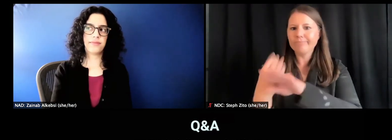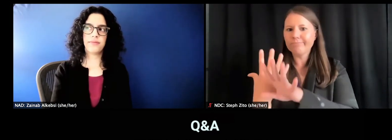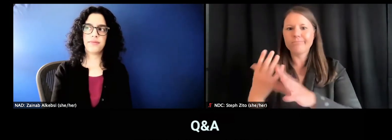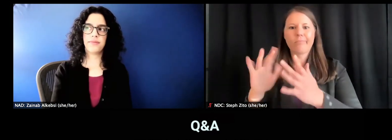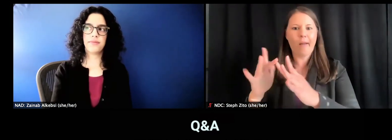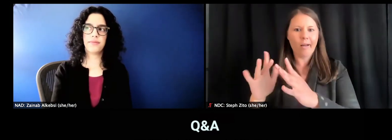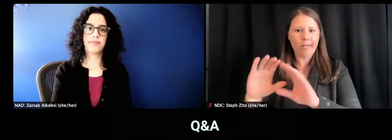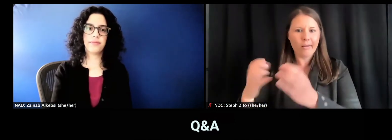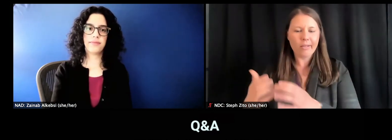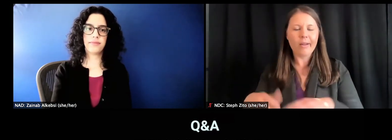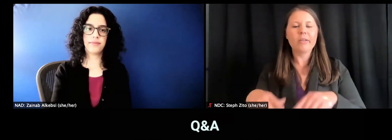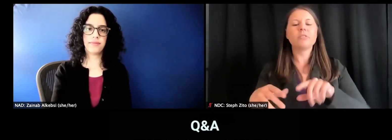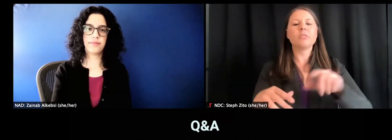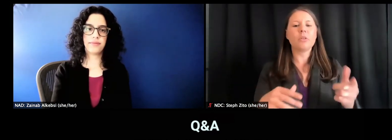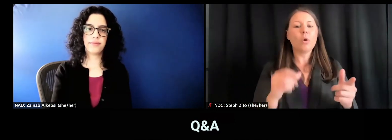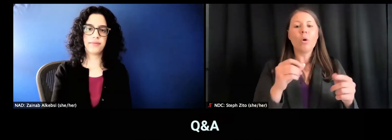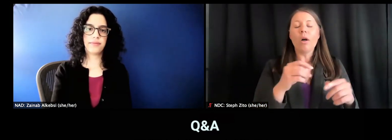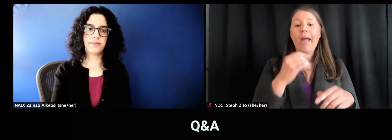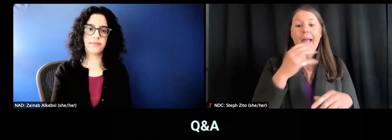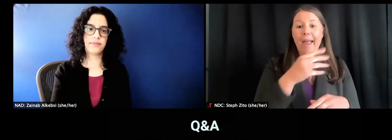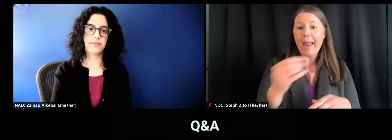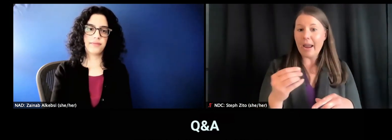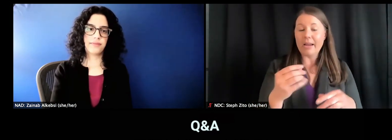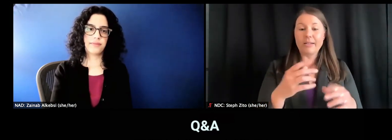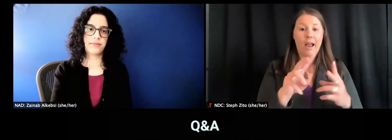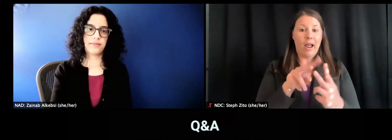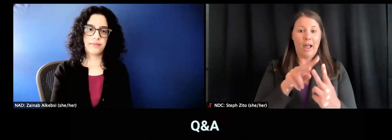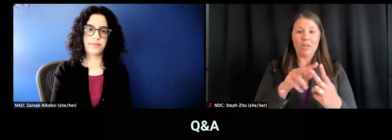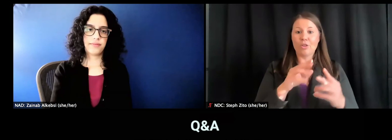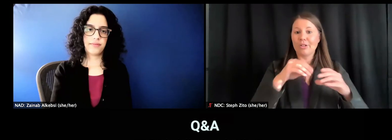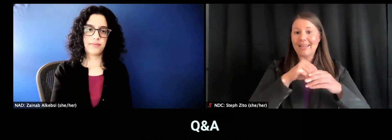provider, whether face to face or online courses